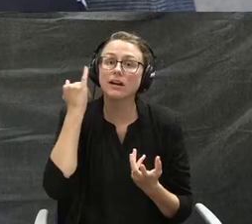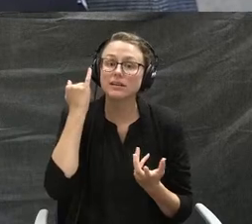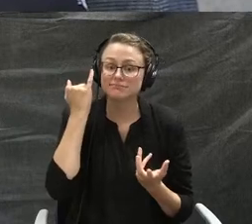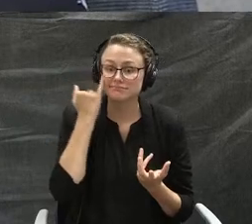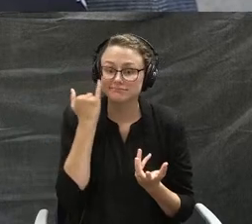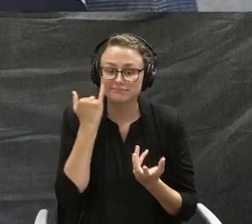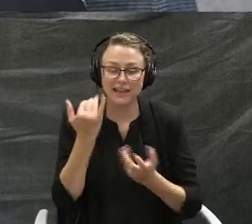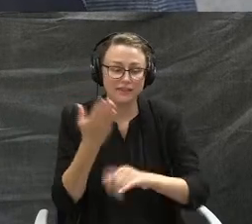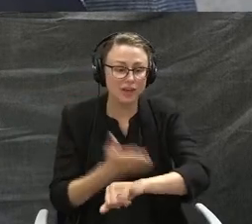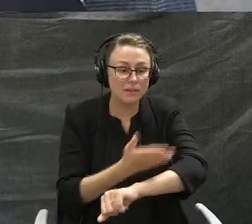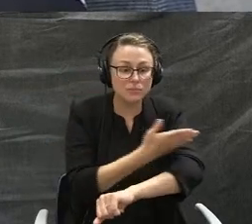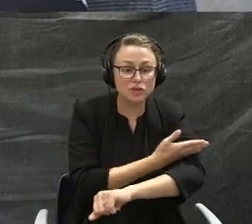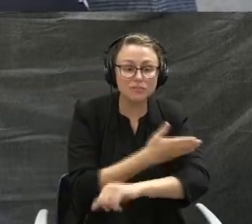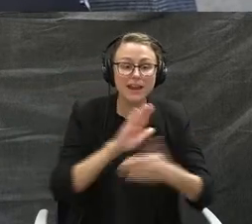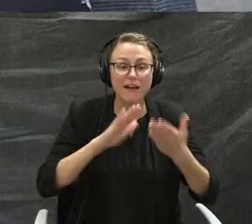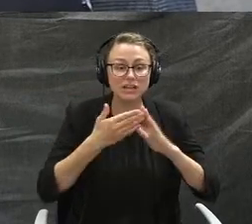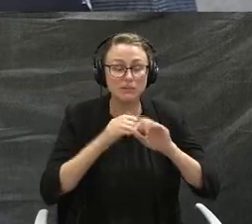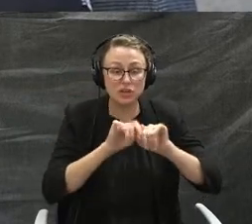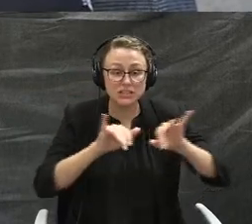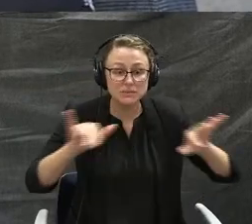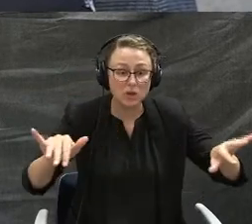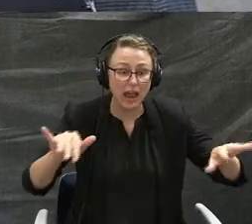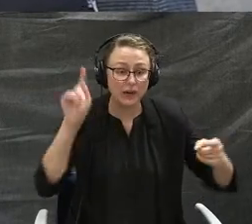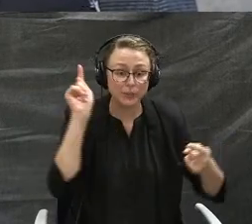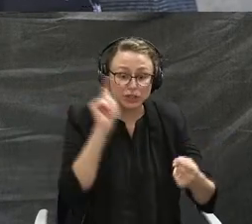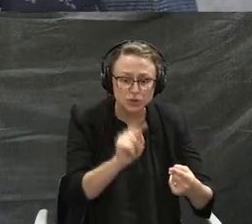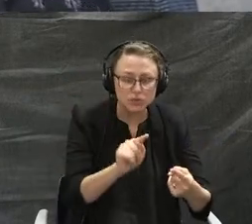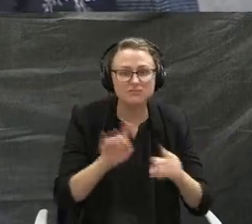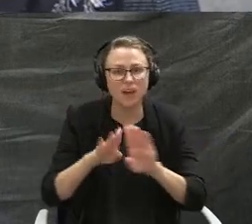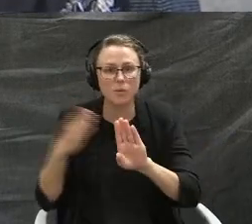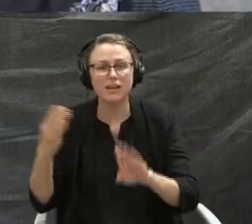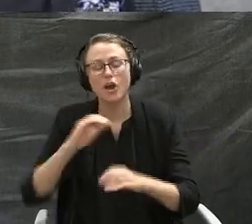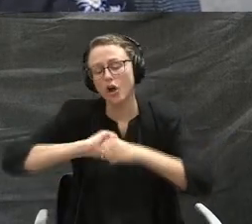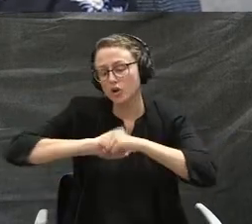spread? The covid situation is fluid. We still don't understand